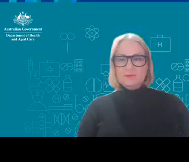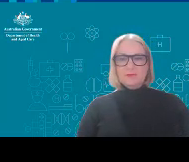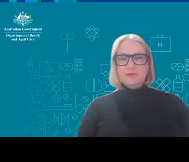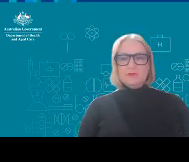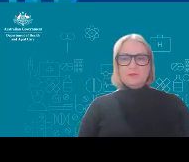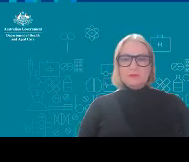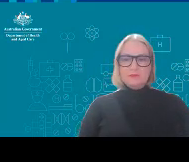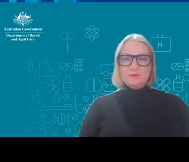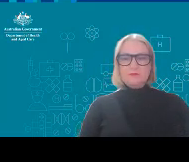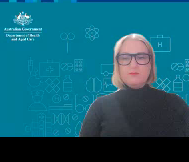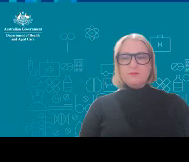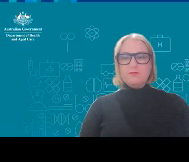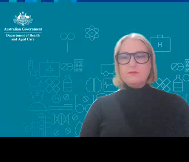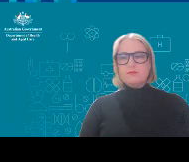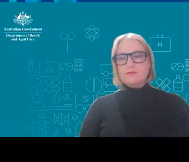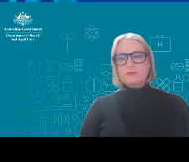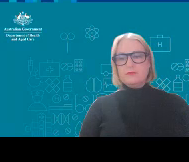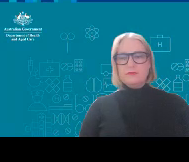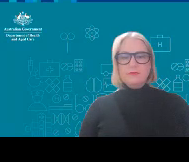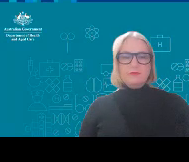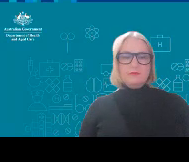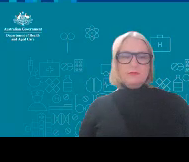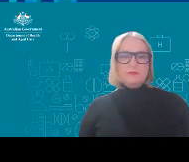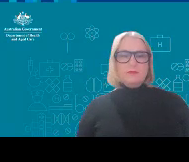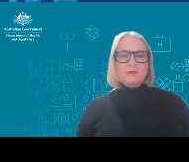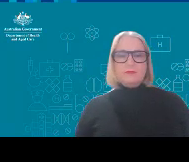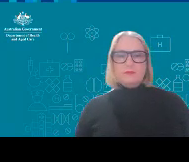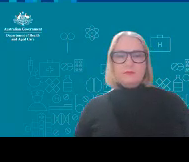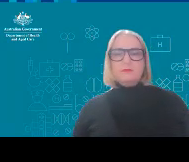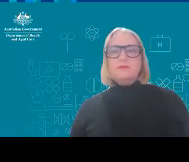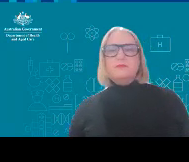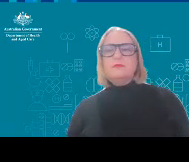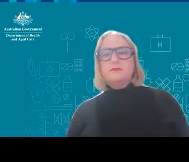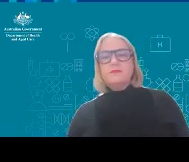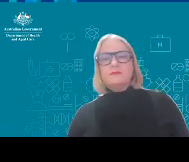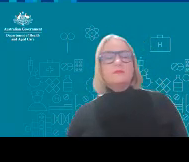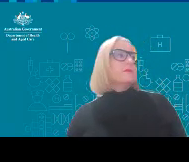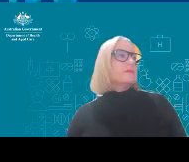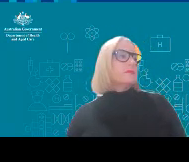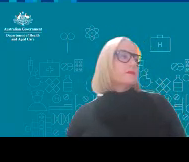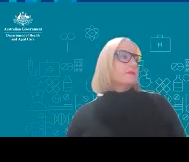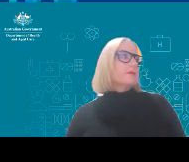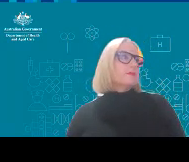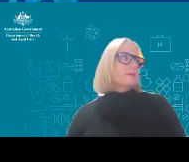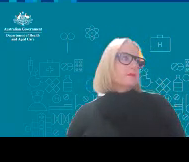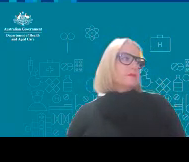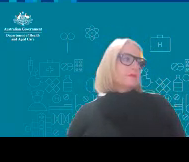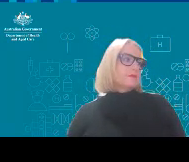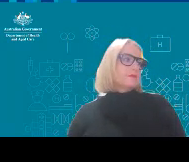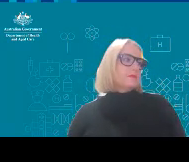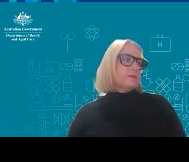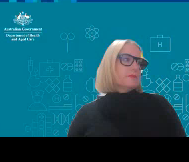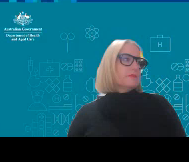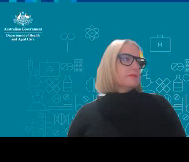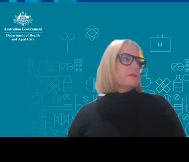And where we identify ongoing concerns with a provider's conduct that require a longer term change in behaviour the Commission has a broad